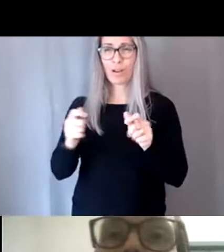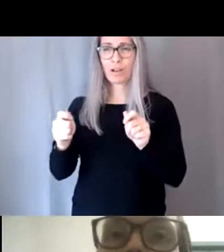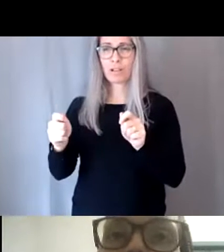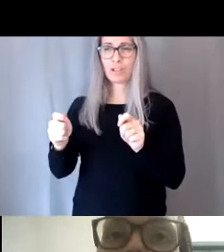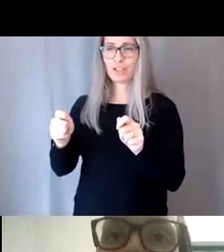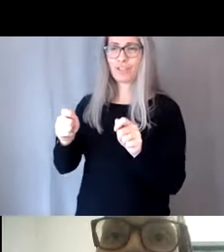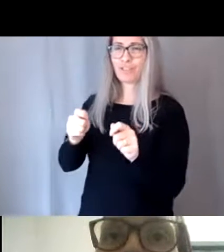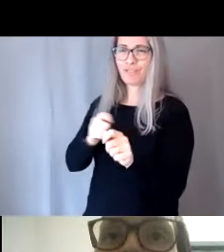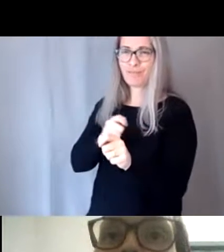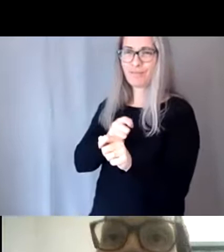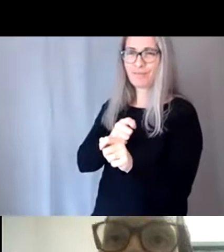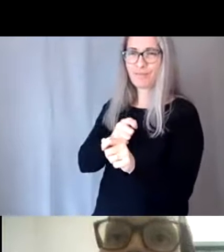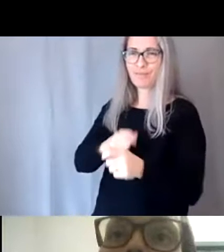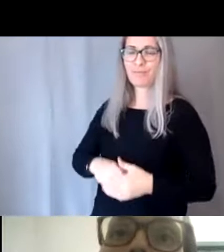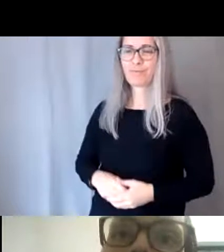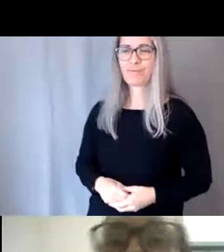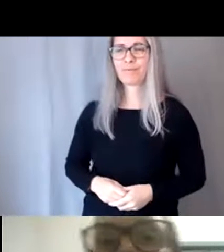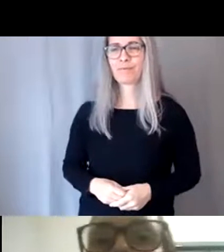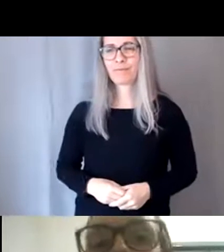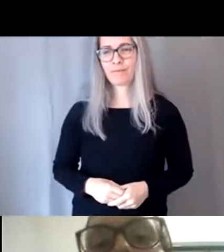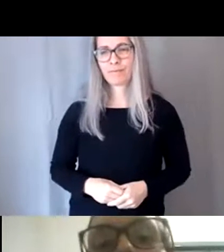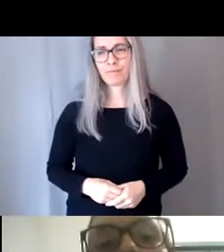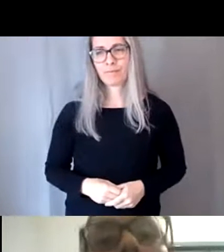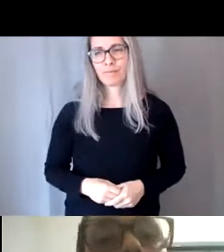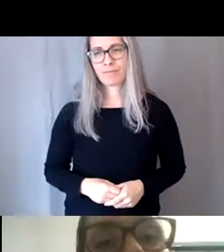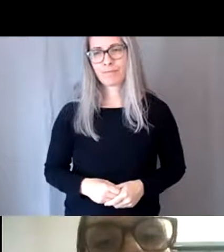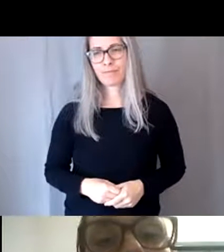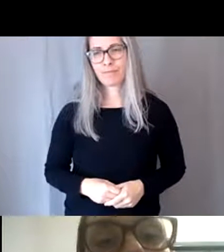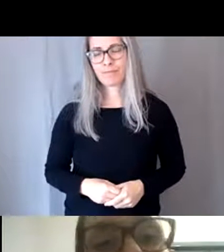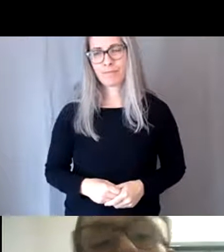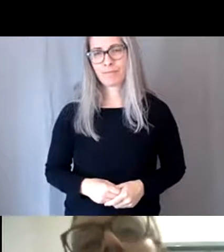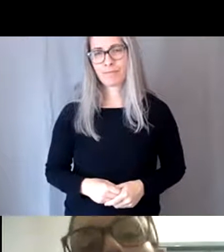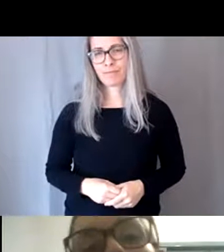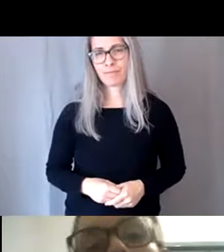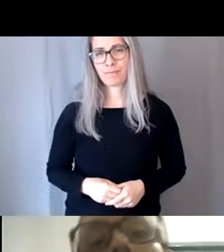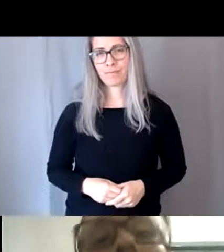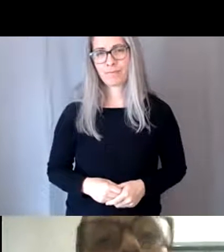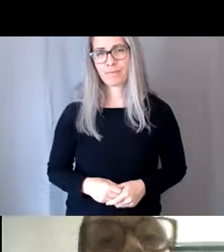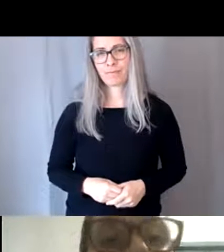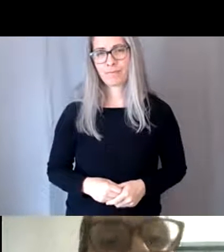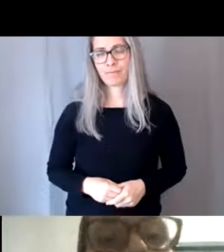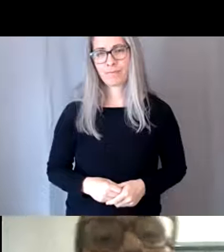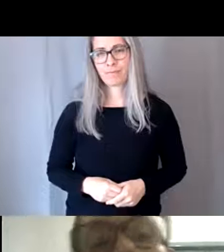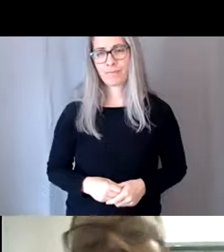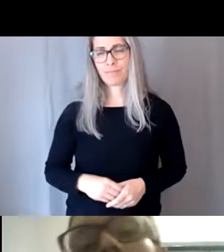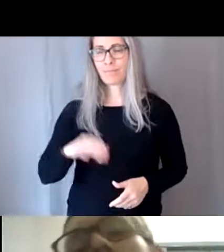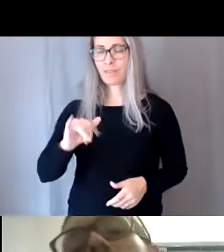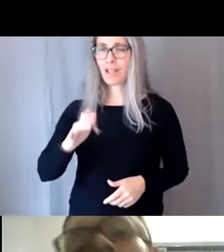of those models of consequences of disease